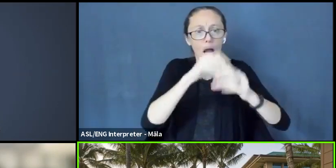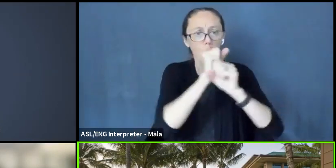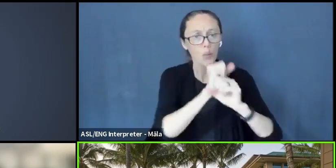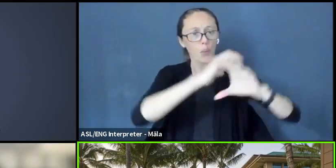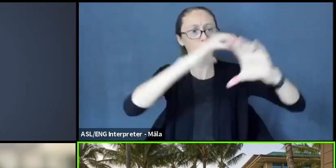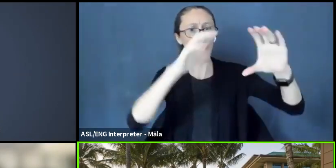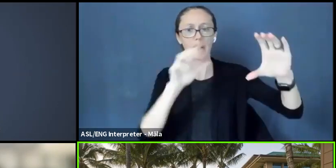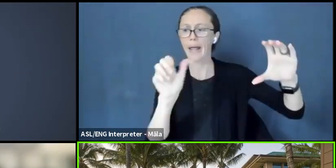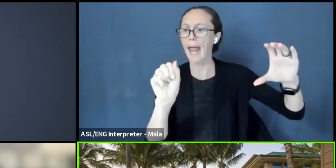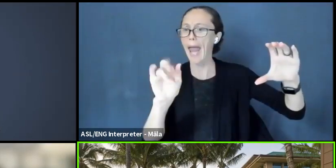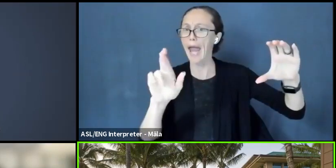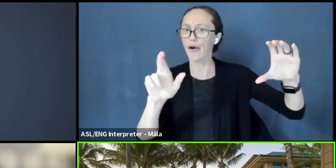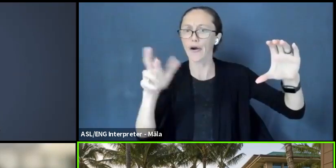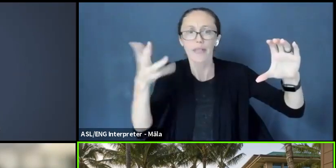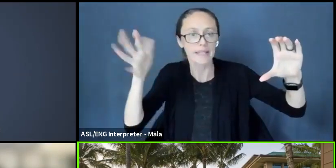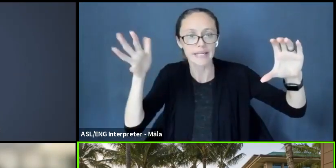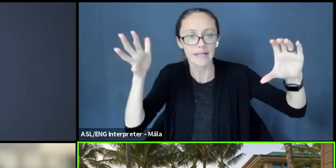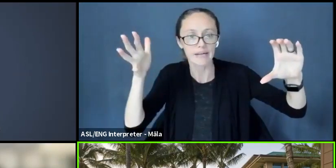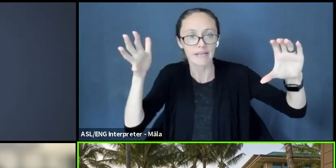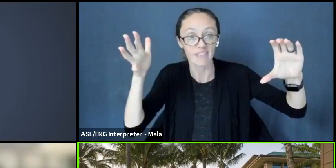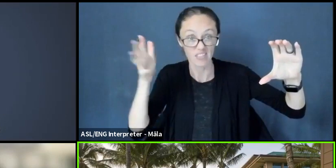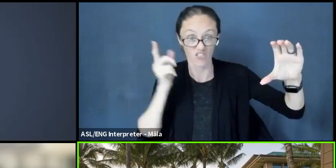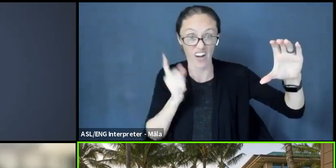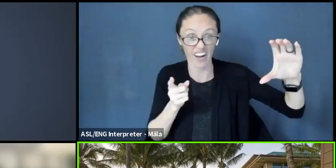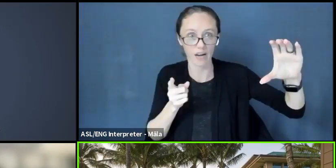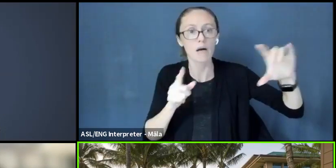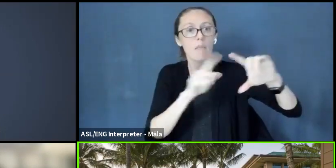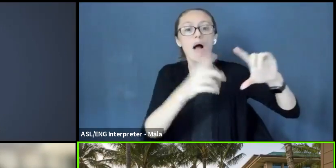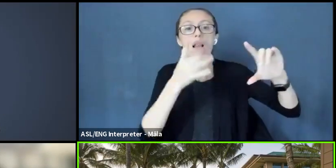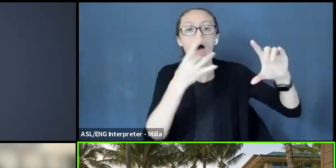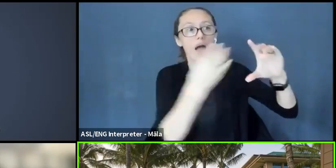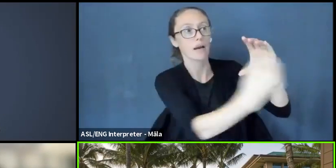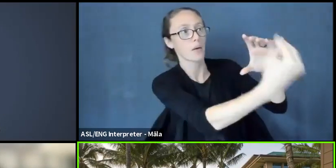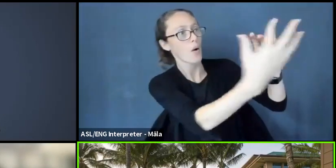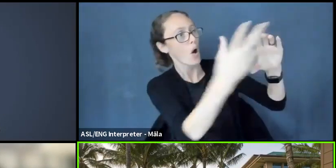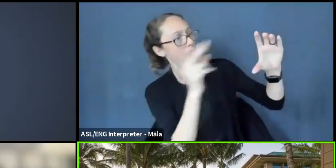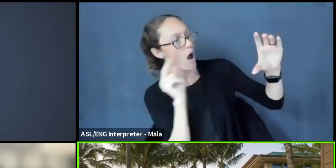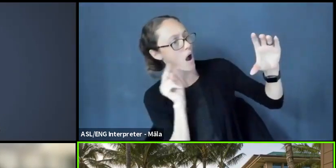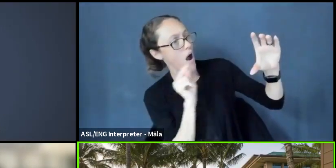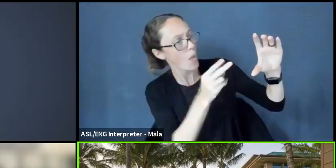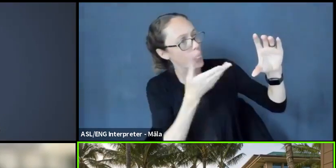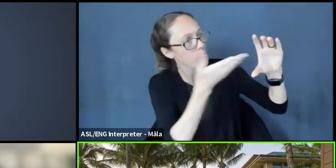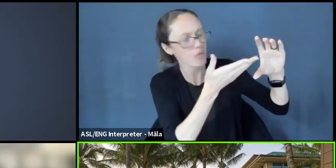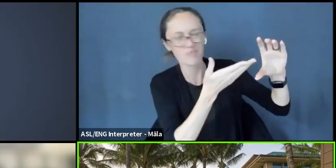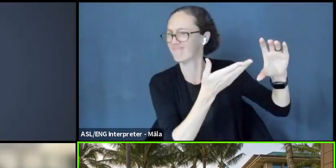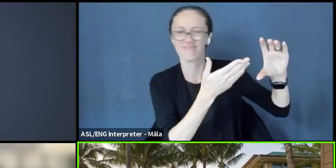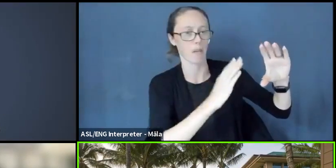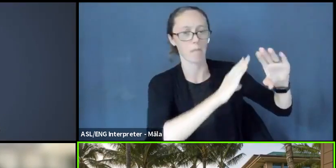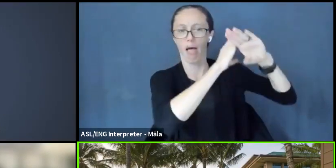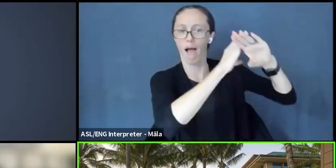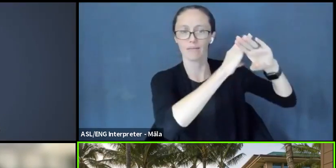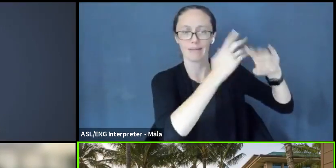you cannot see it. You can't see through it. And it's the same thing with oxygen. Oxygen goes through the lung cells.